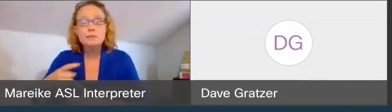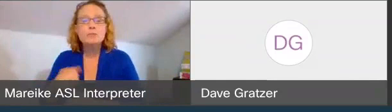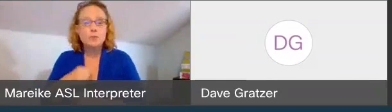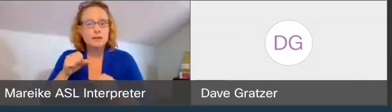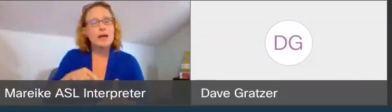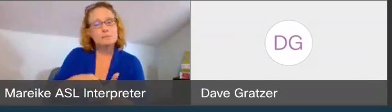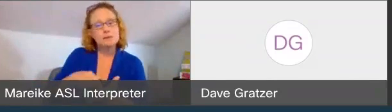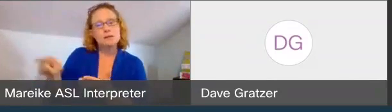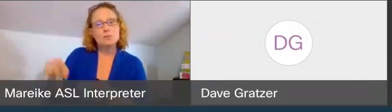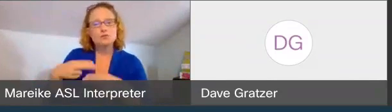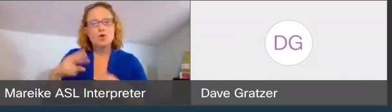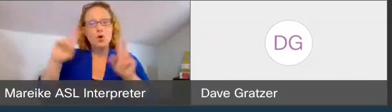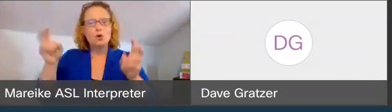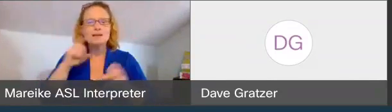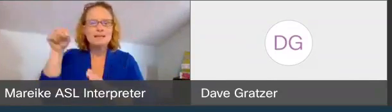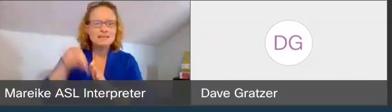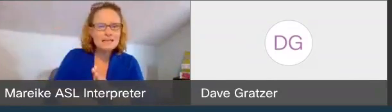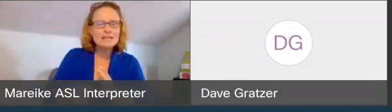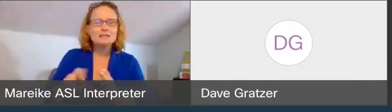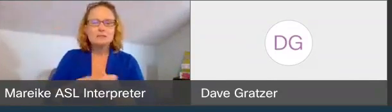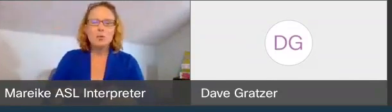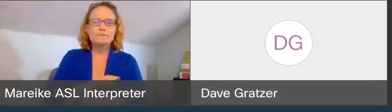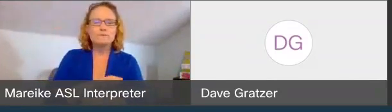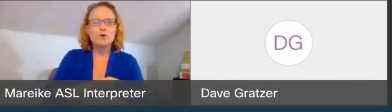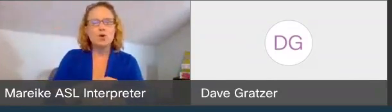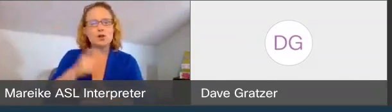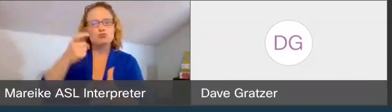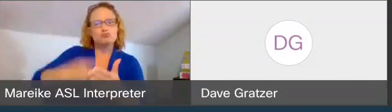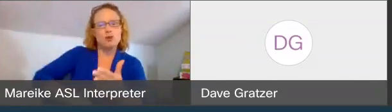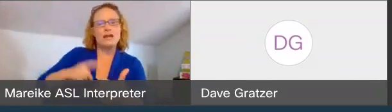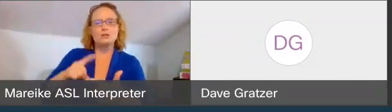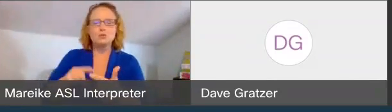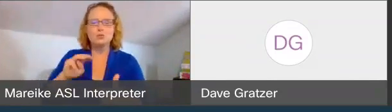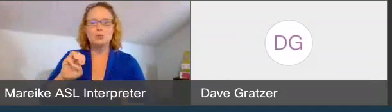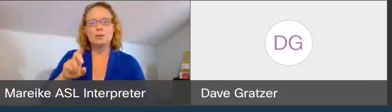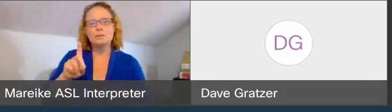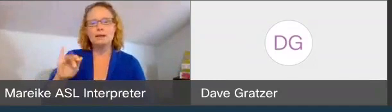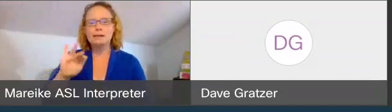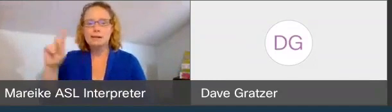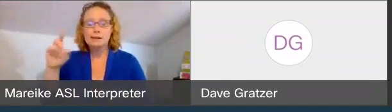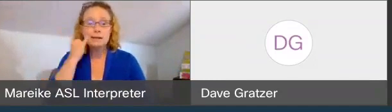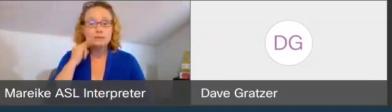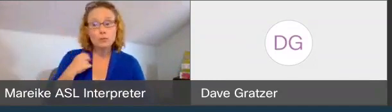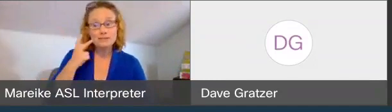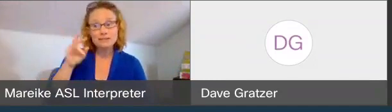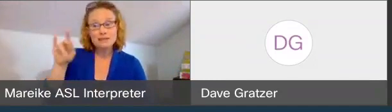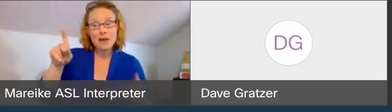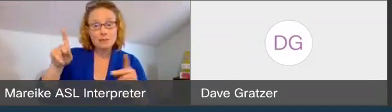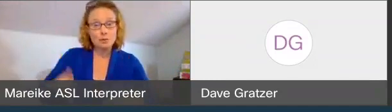called the intensive or the full rate to Medicaid. If we see the person two to five times a month,